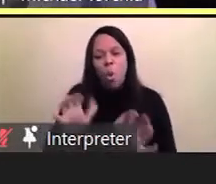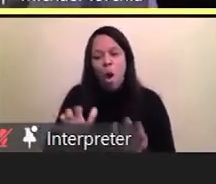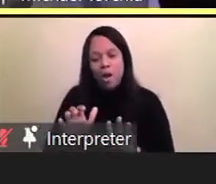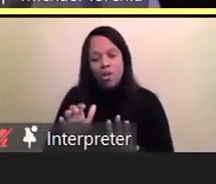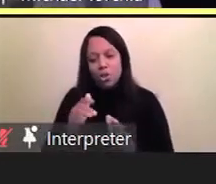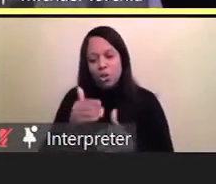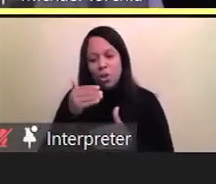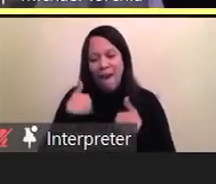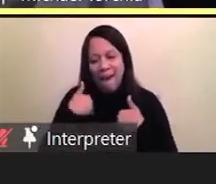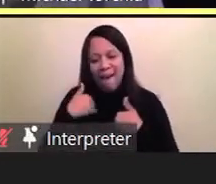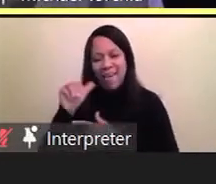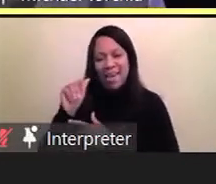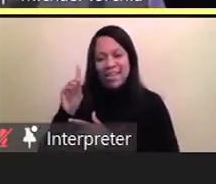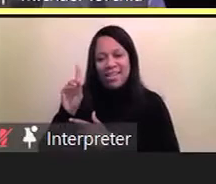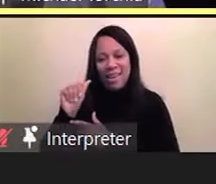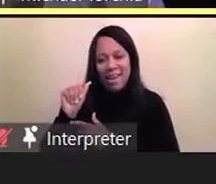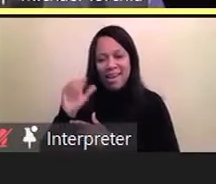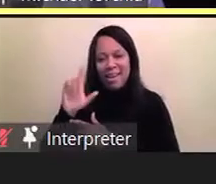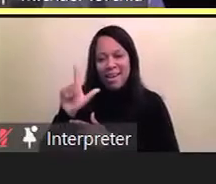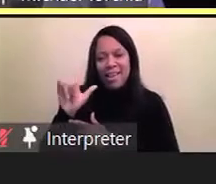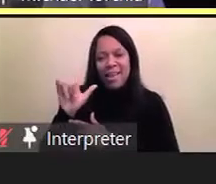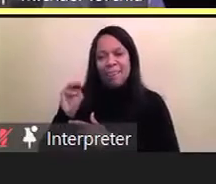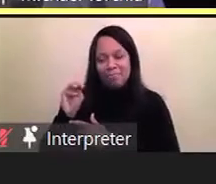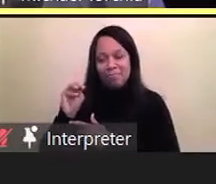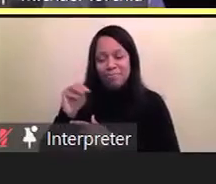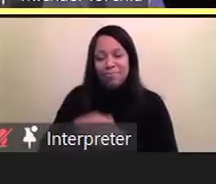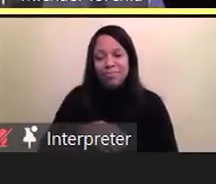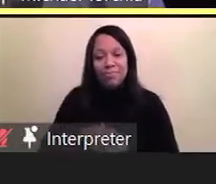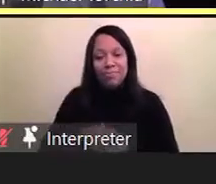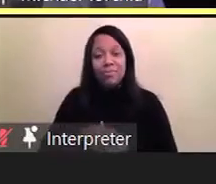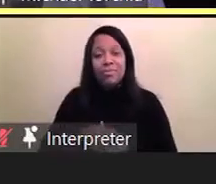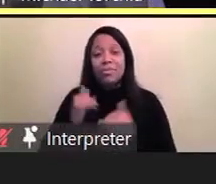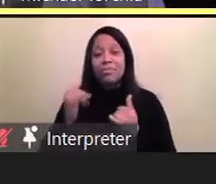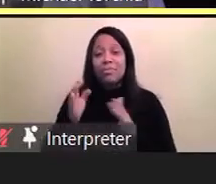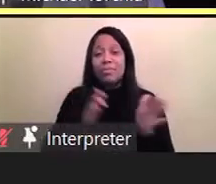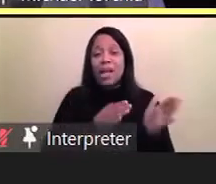So I mentioned auxiliary aides and services.